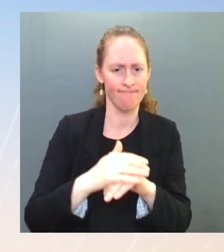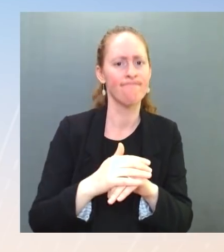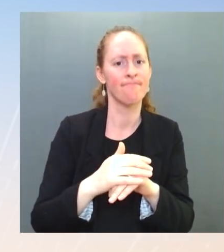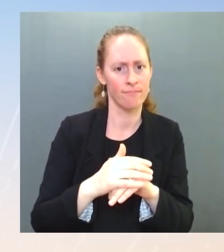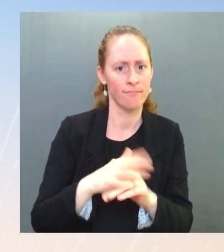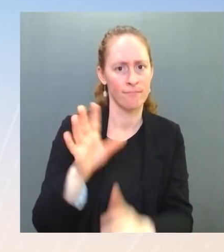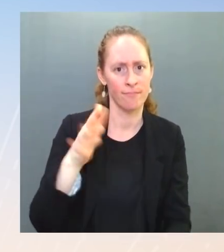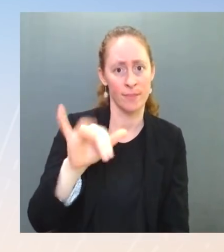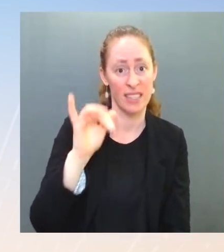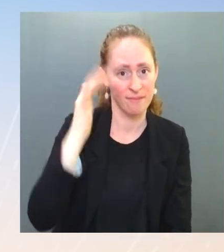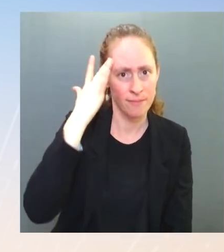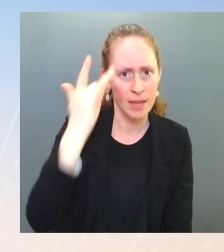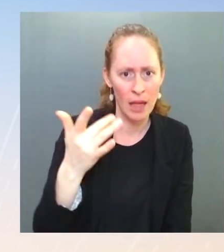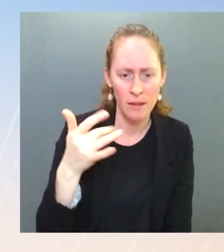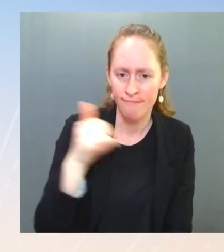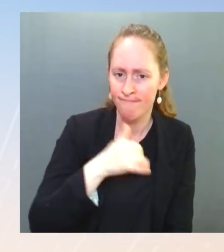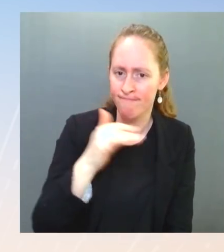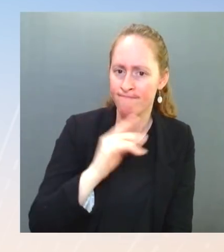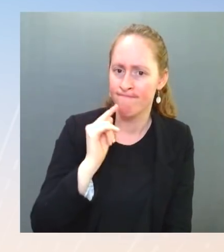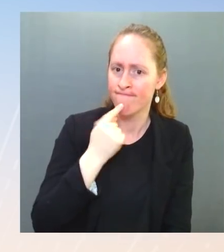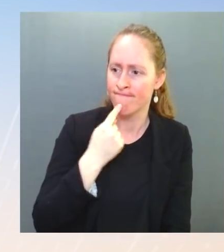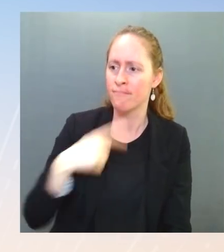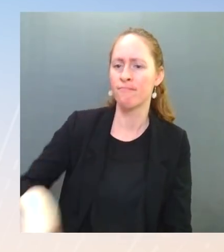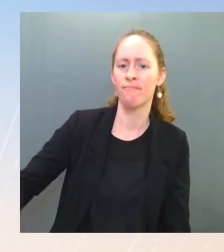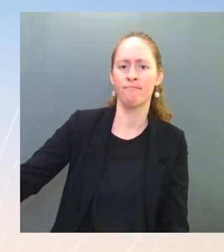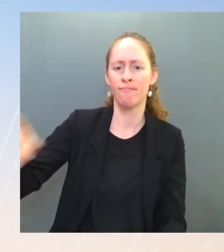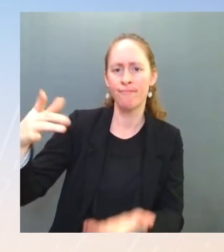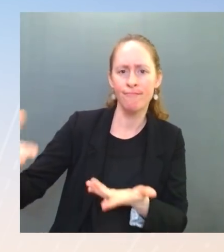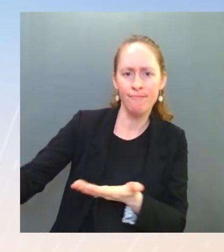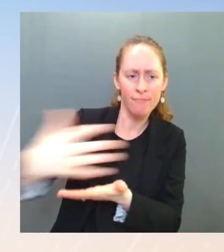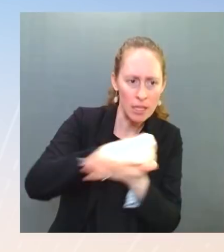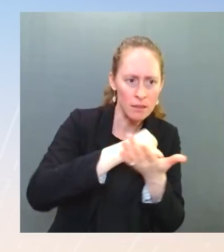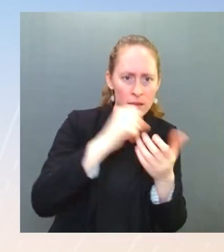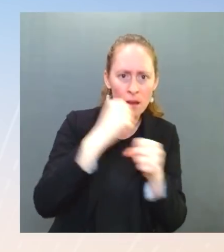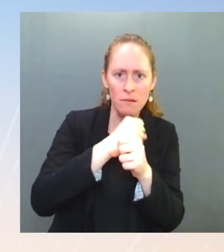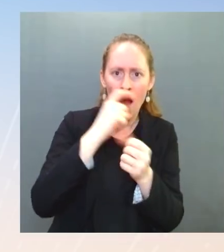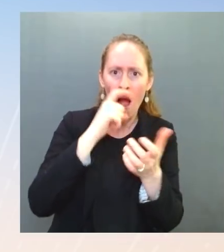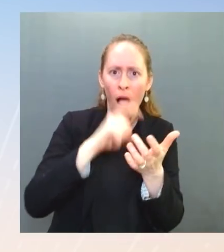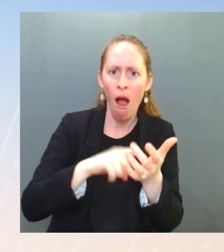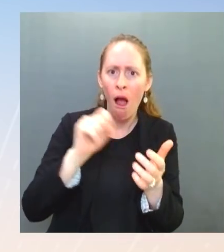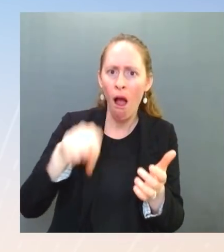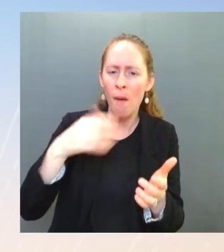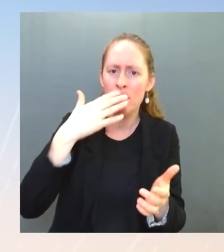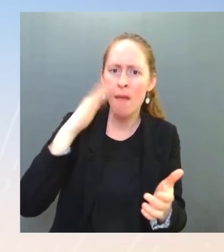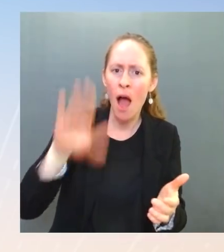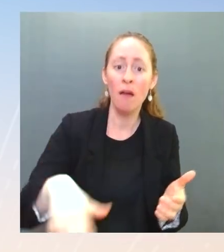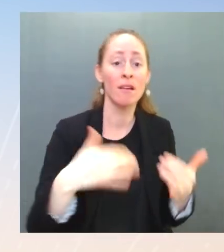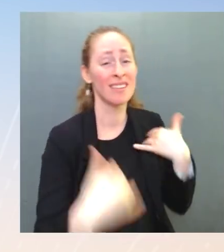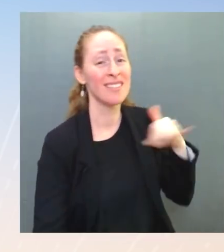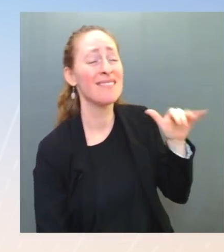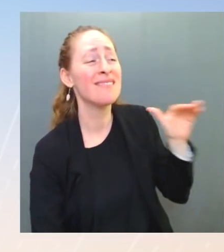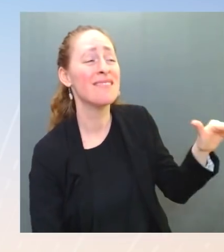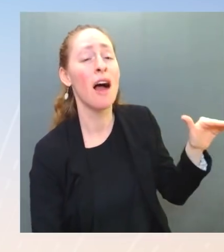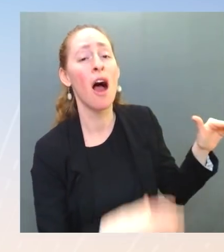we are going to continue to call on Congress to do more. We're not going to wait while lives are being lost